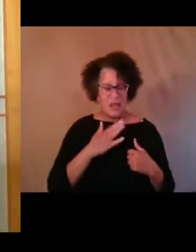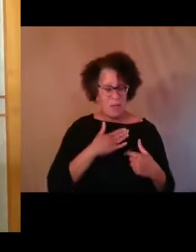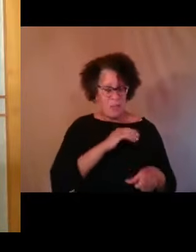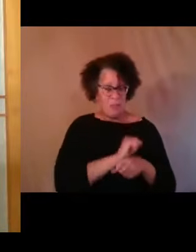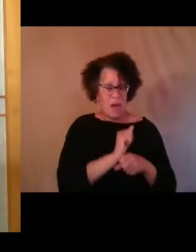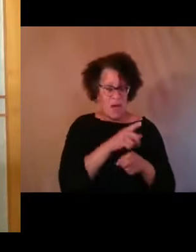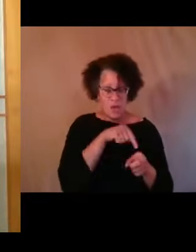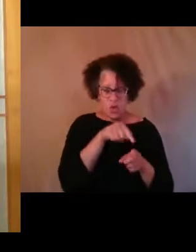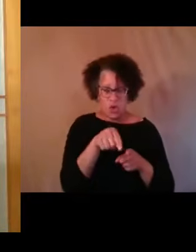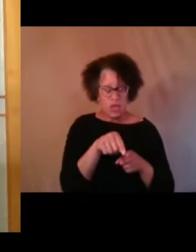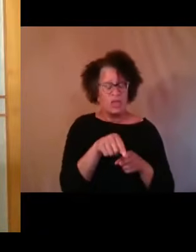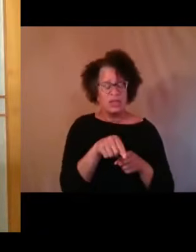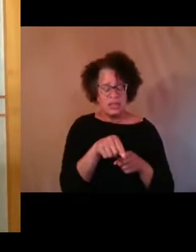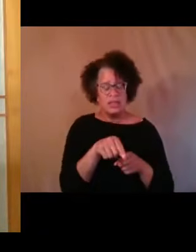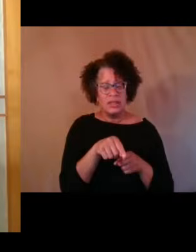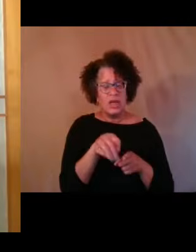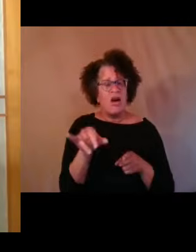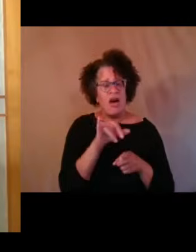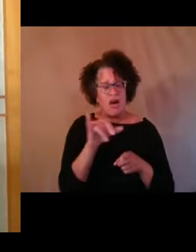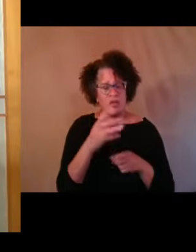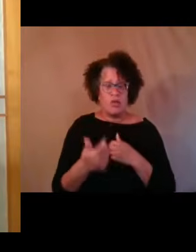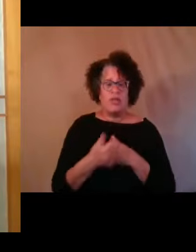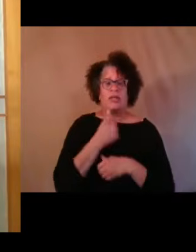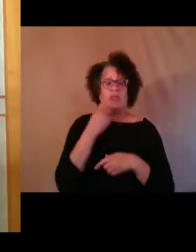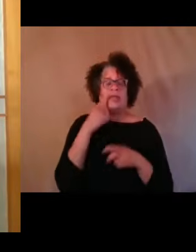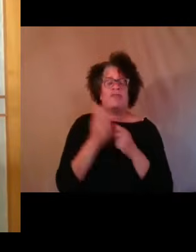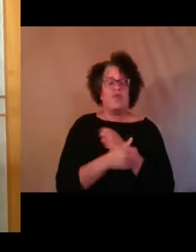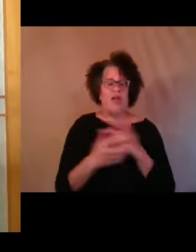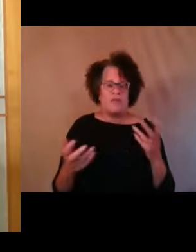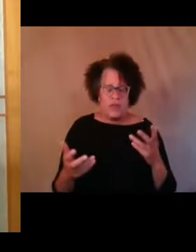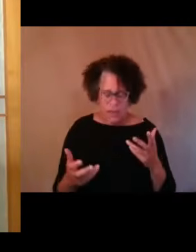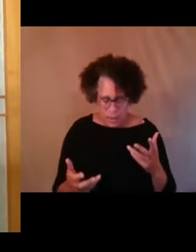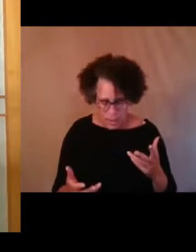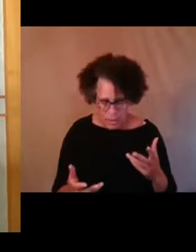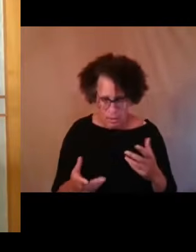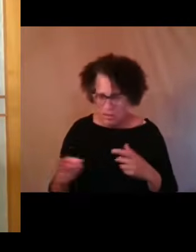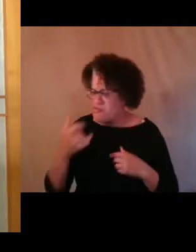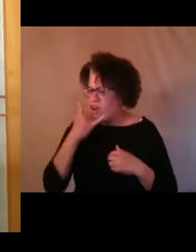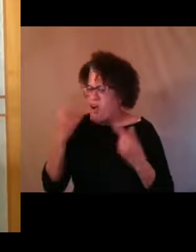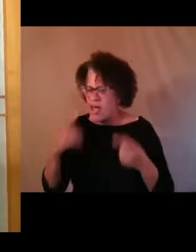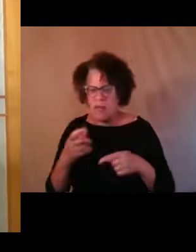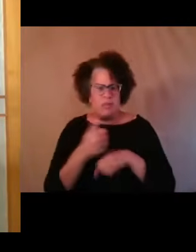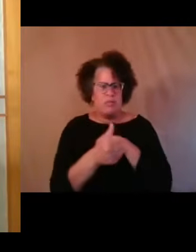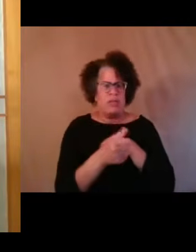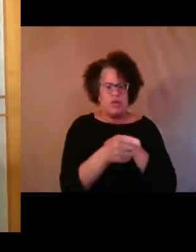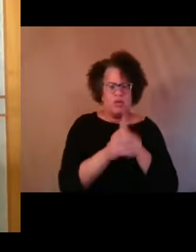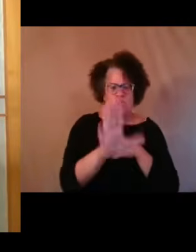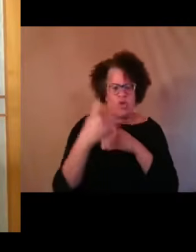we get also the blame for everything. If something didn't go right, then it's our fault.